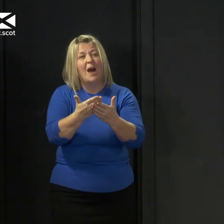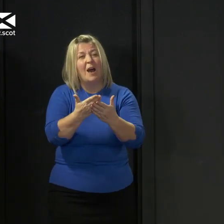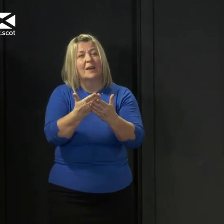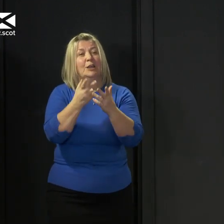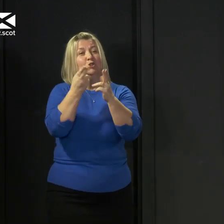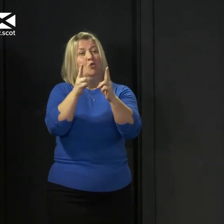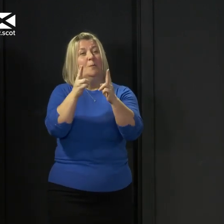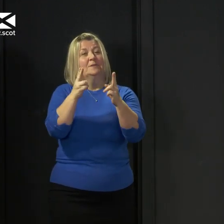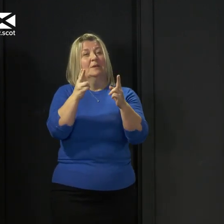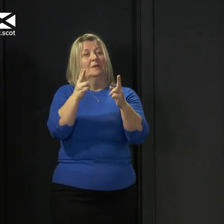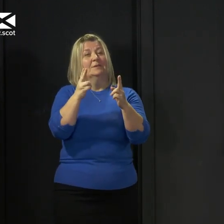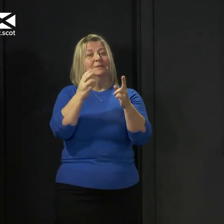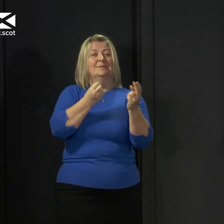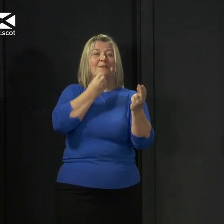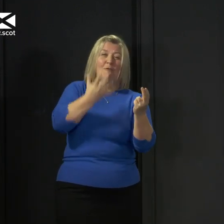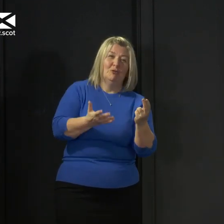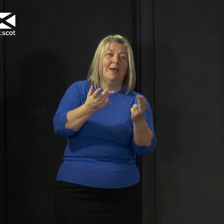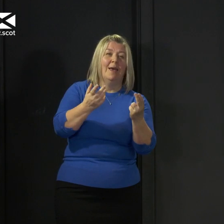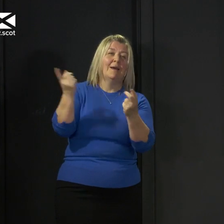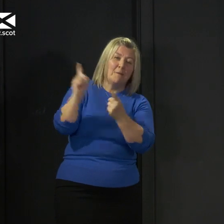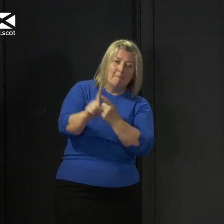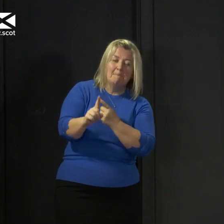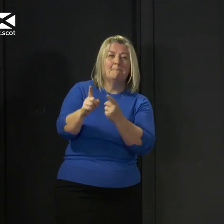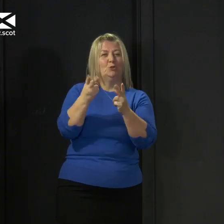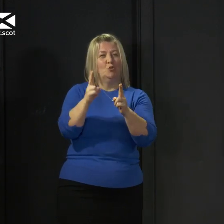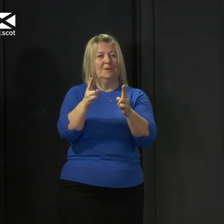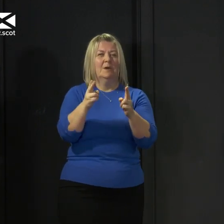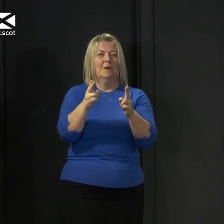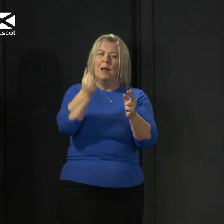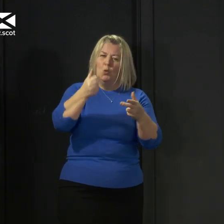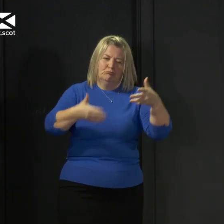fathers at these daily updates because that I know is so important in terms of